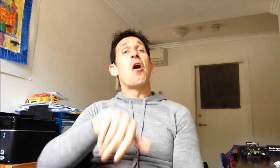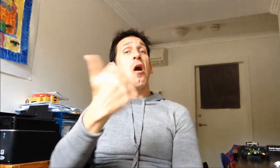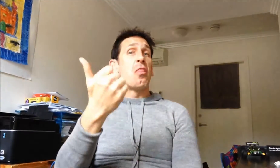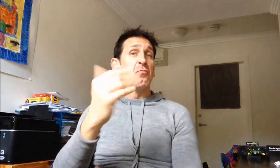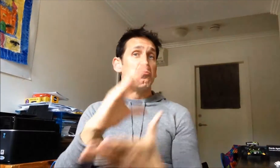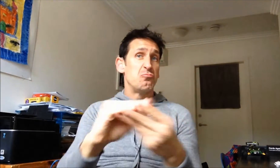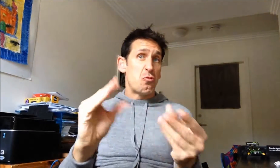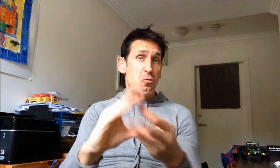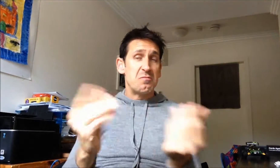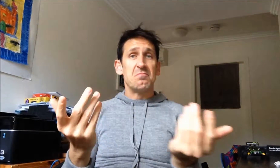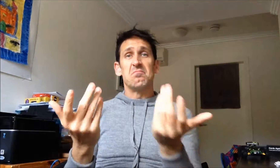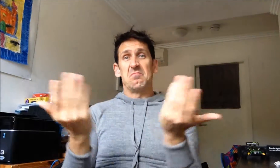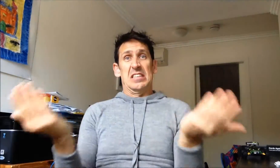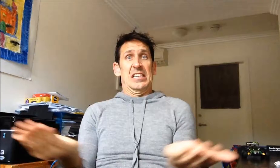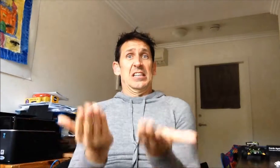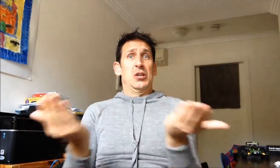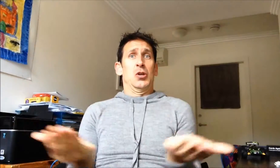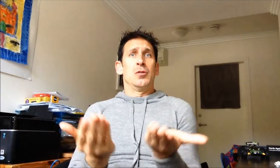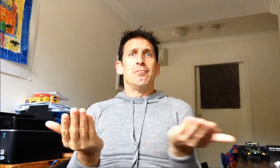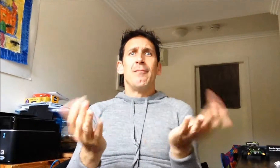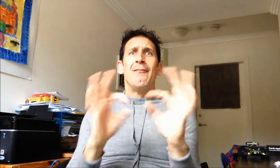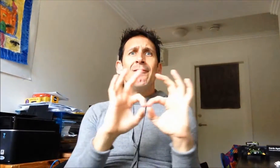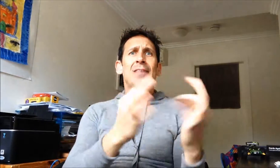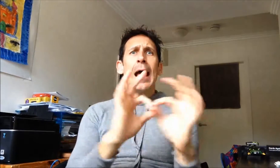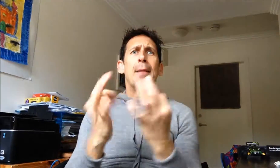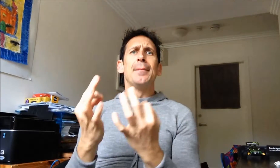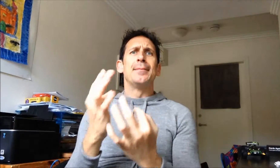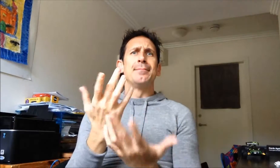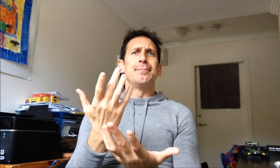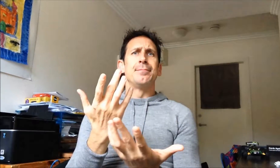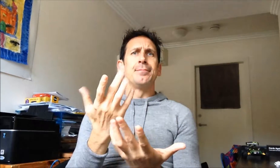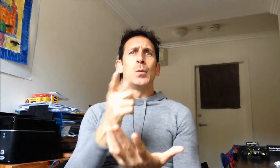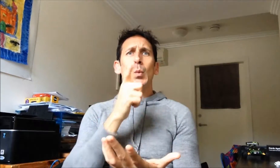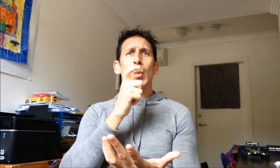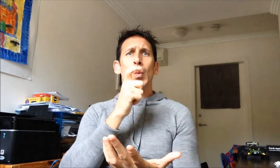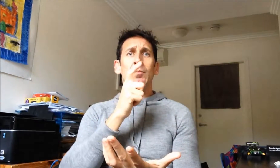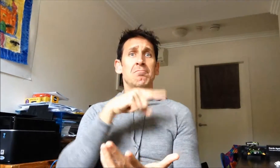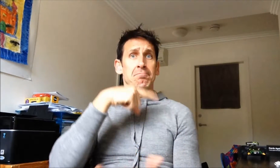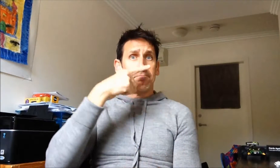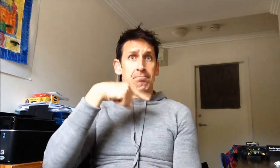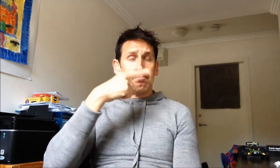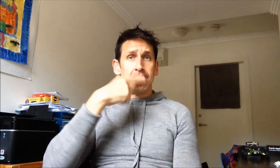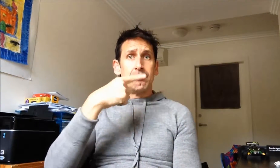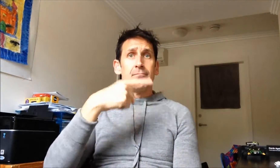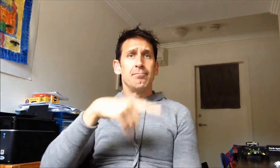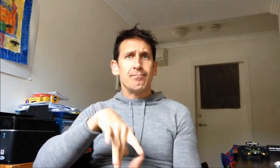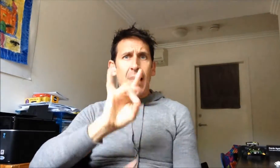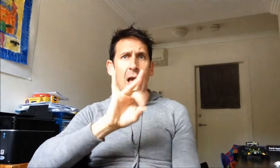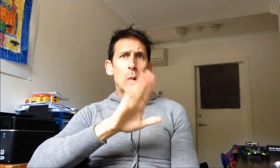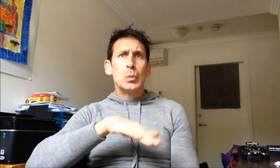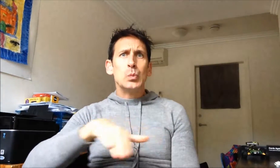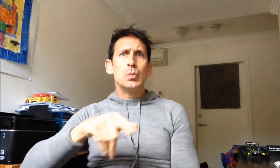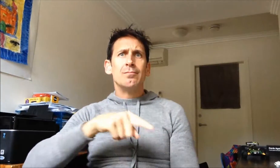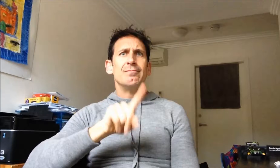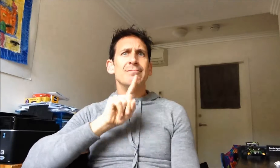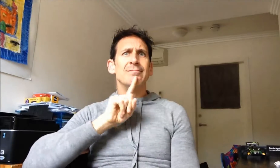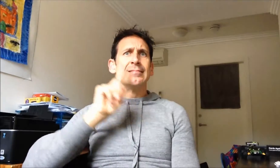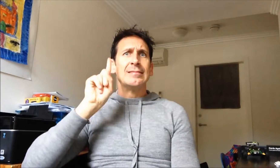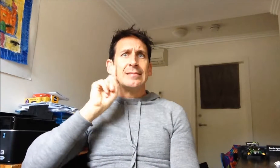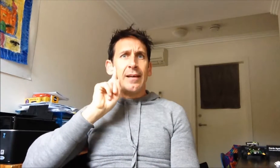Here’s another story - families who can hear and find out that their child is deaf,